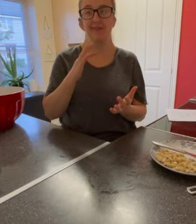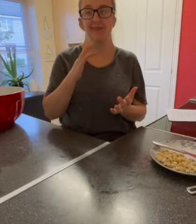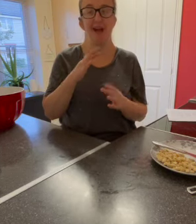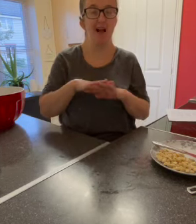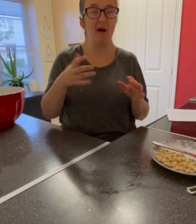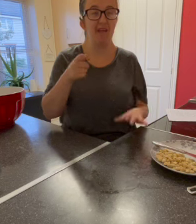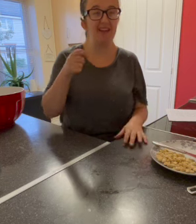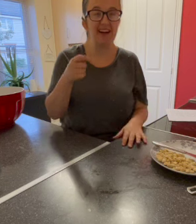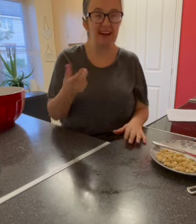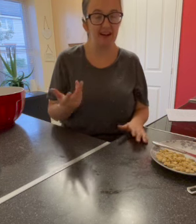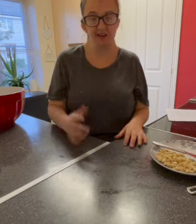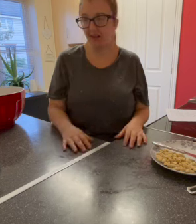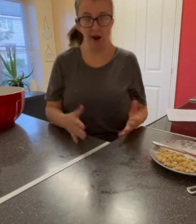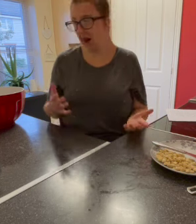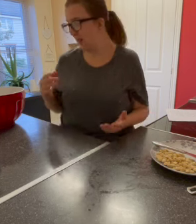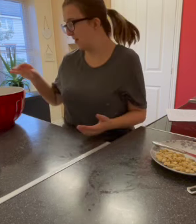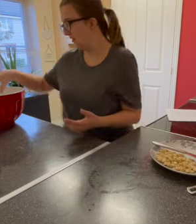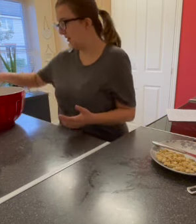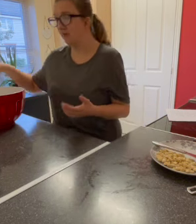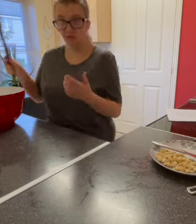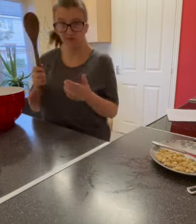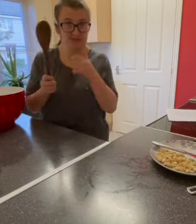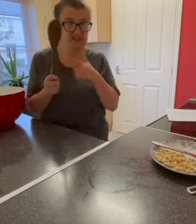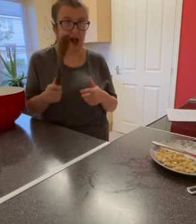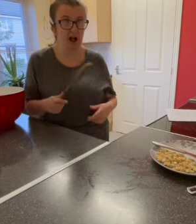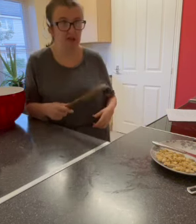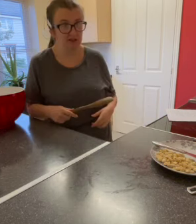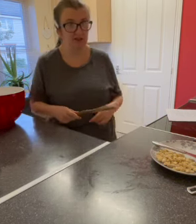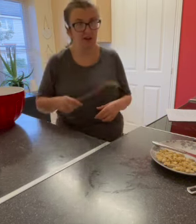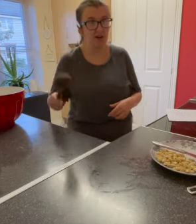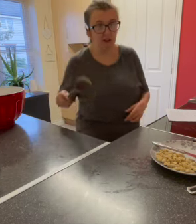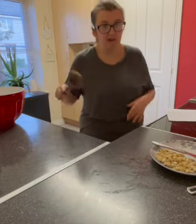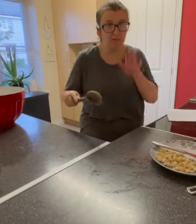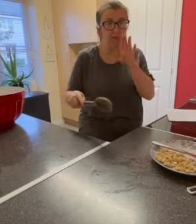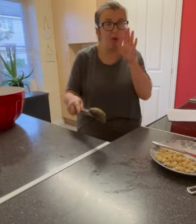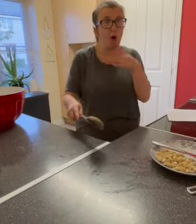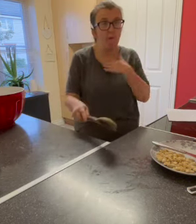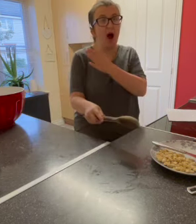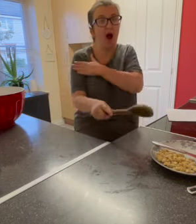I don't have the key... so got to use this, poor my arm.